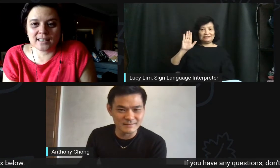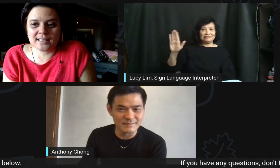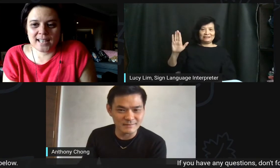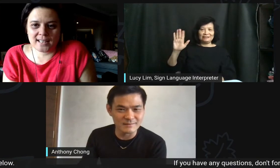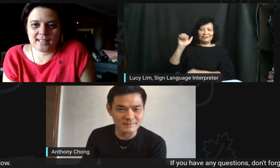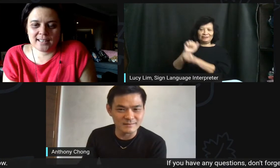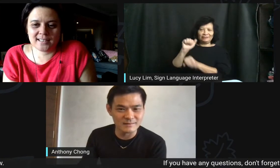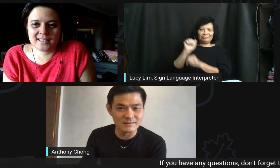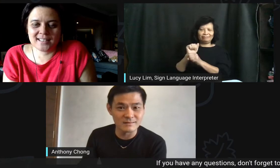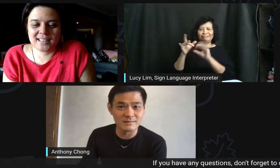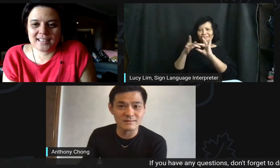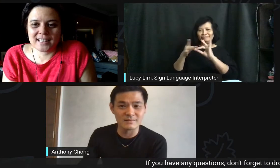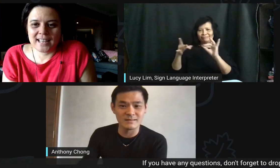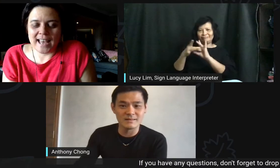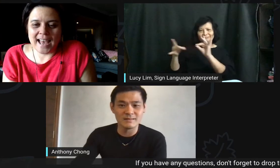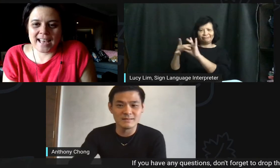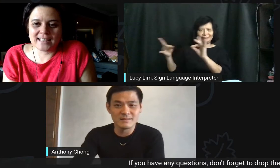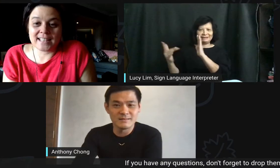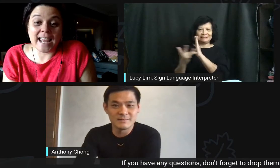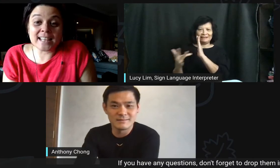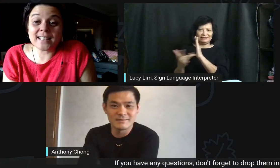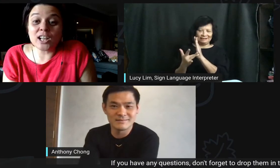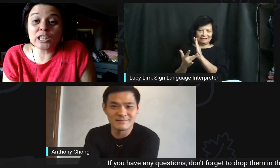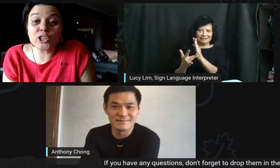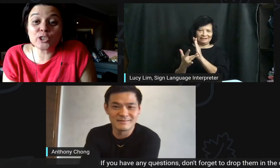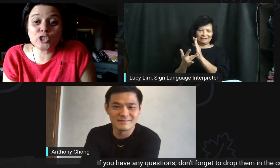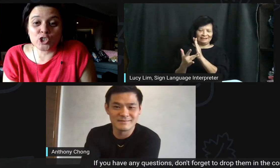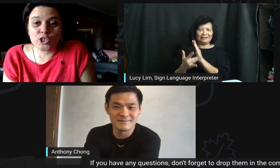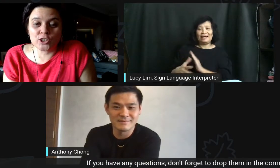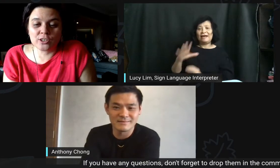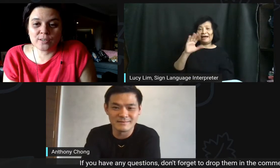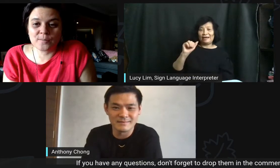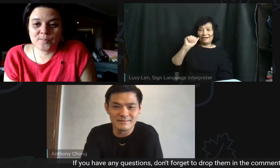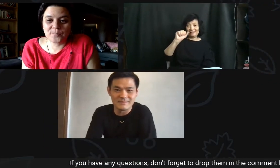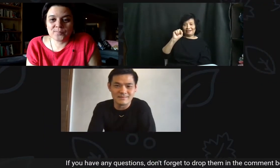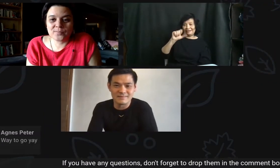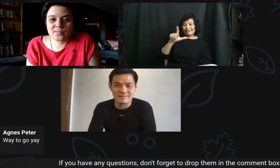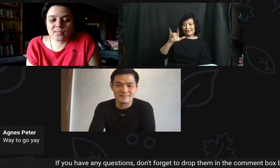techniques and ASL literature.